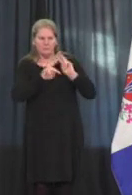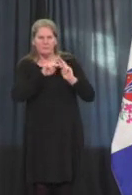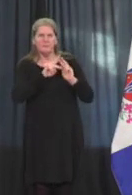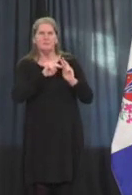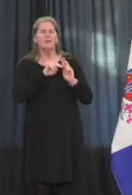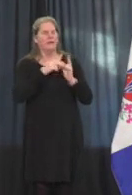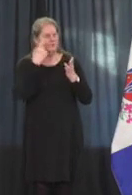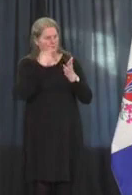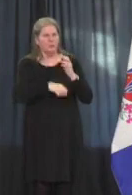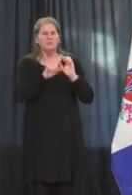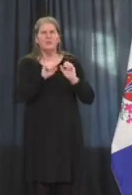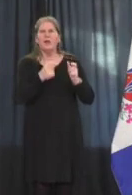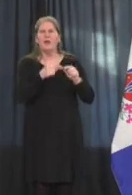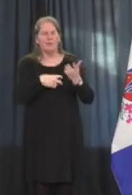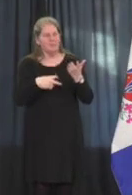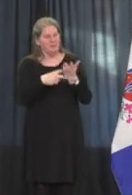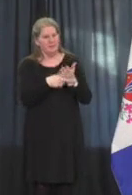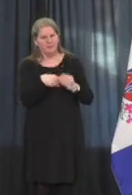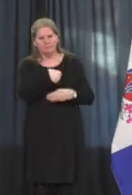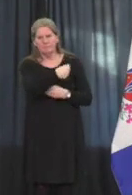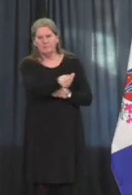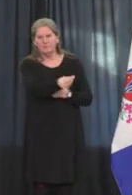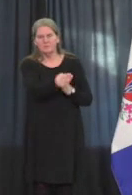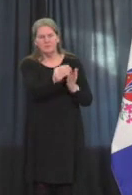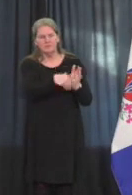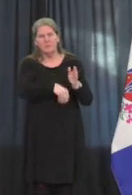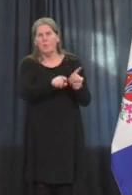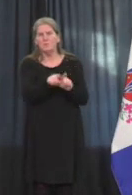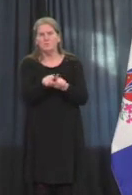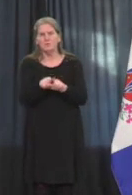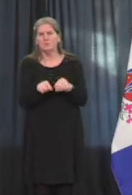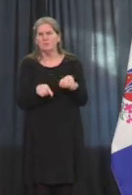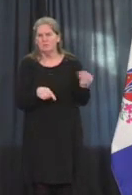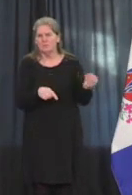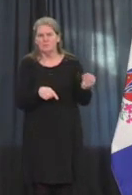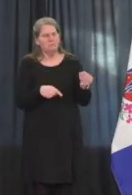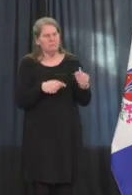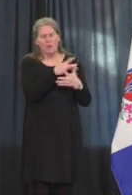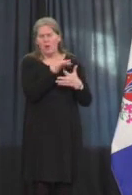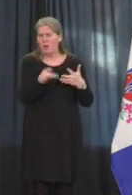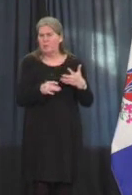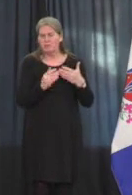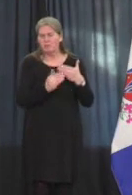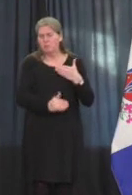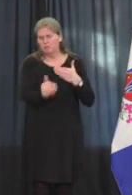LAID. TICKETS WILL ALSO LIKELY BE ABLE TO BE ISSUED. THOSE ARE ALL OPTIONS IN THE COMING DAYS.